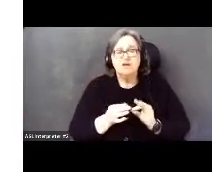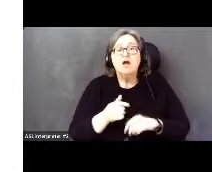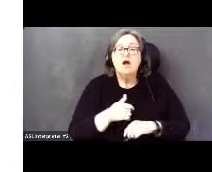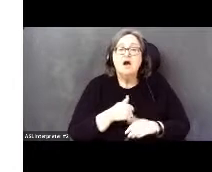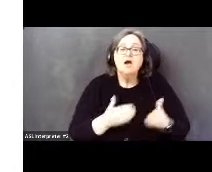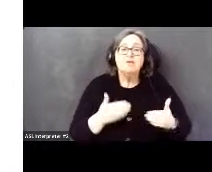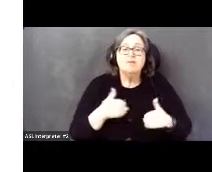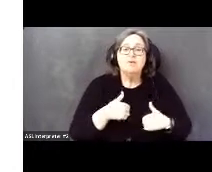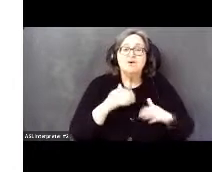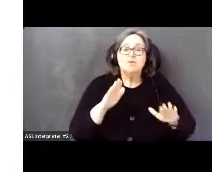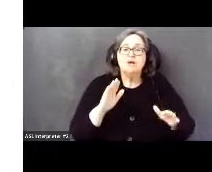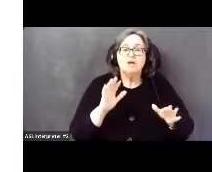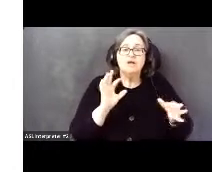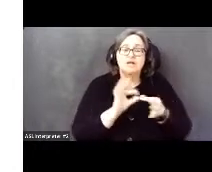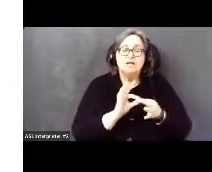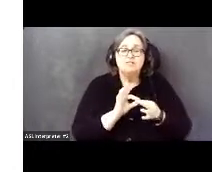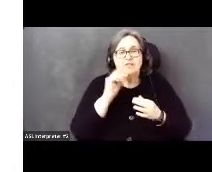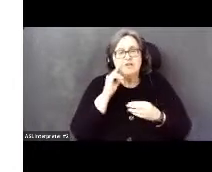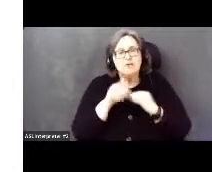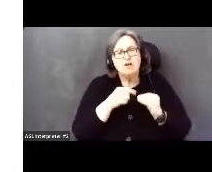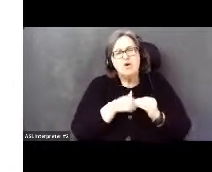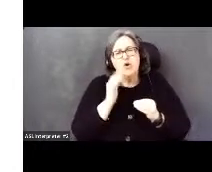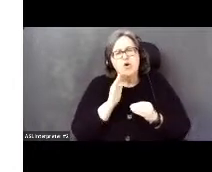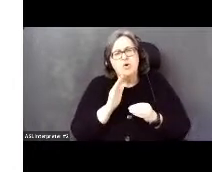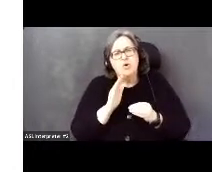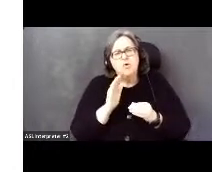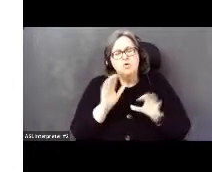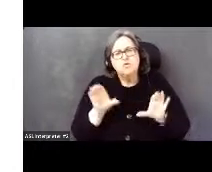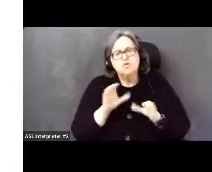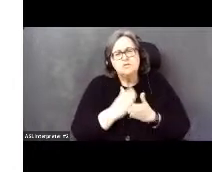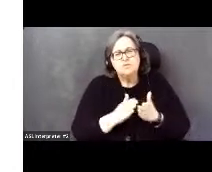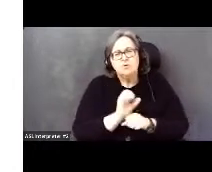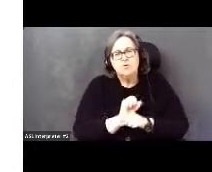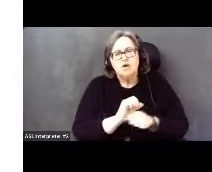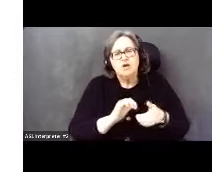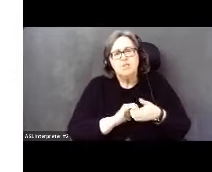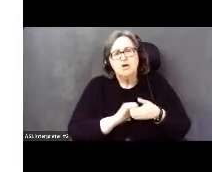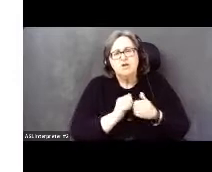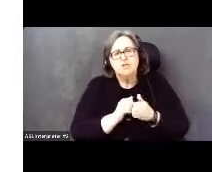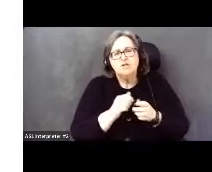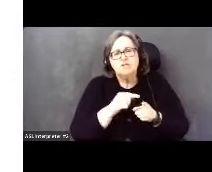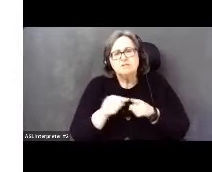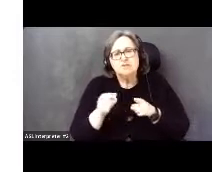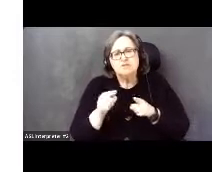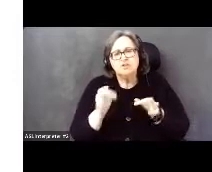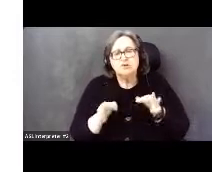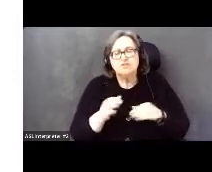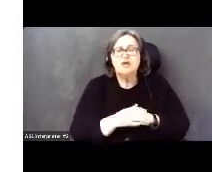have a really great connection. I'm going to break in and do some work or partner with some specialty courts. I'm excited about